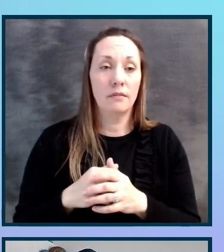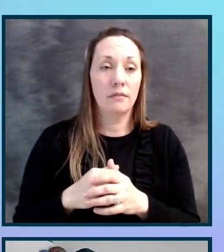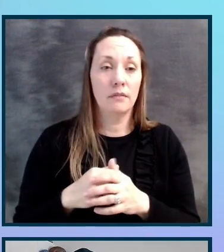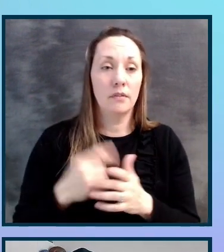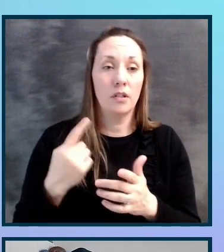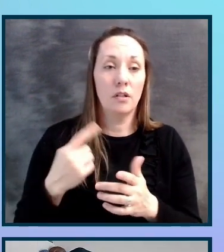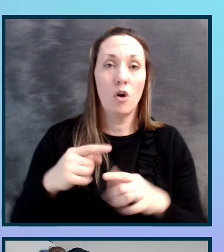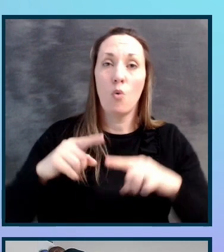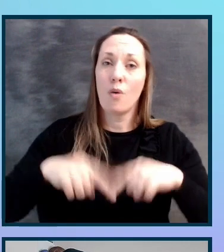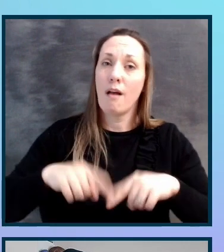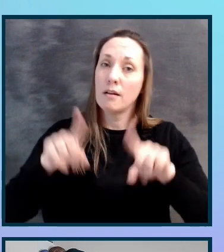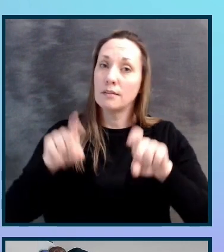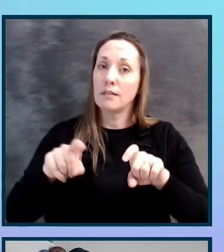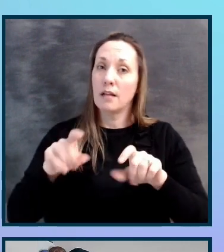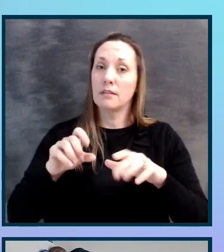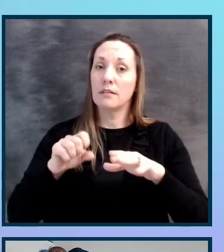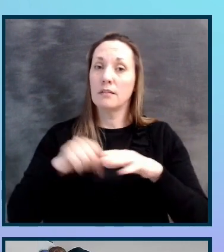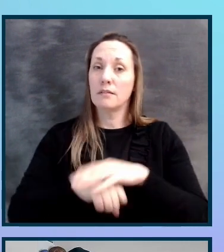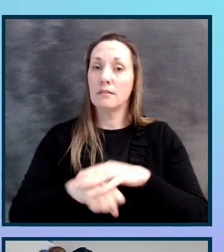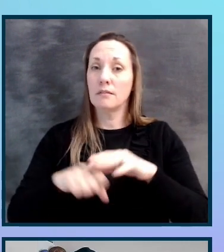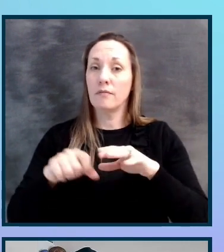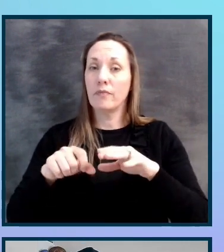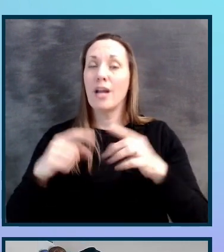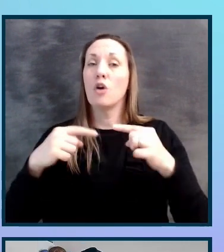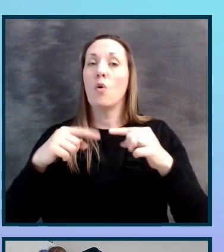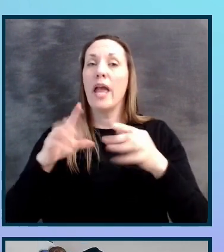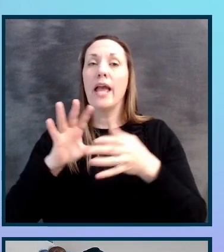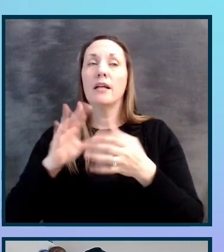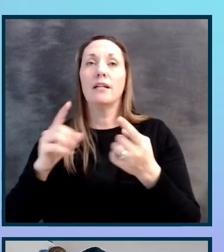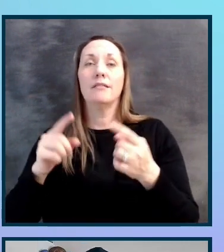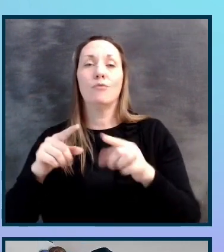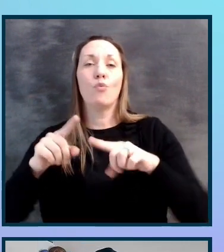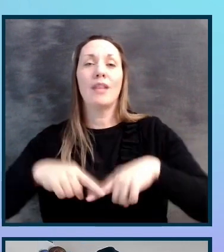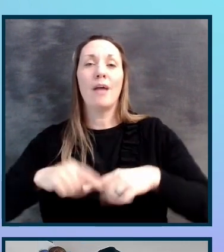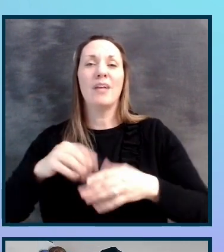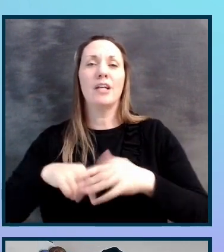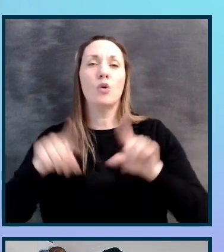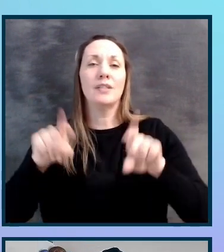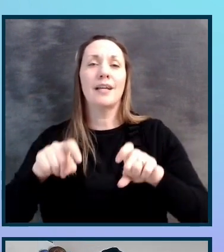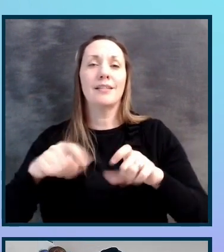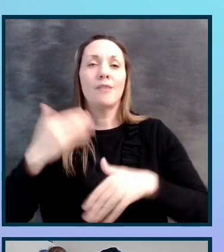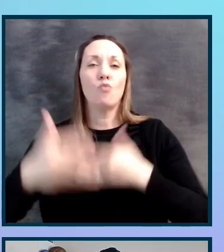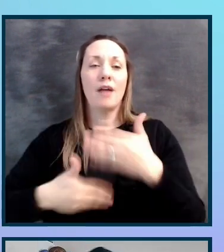in your testing process, whatever that is, right? The other one is linting.